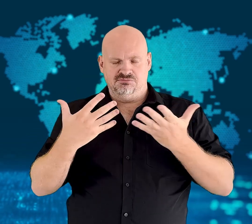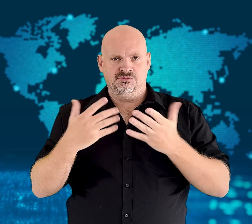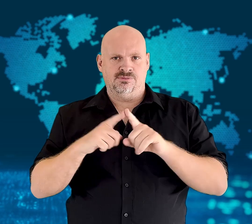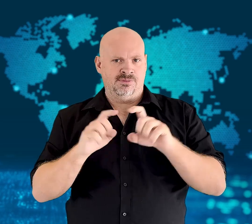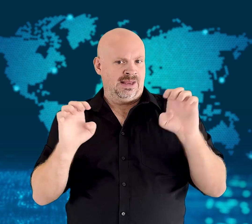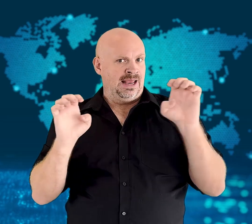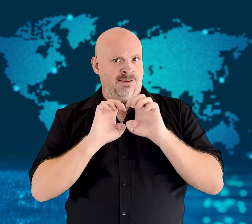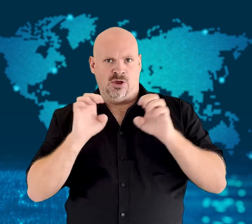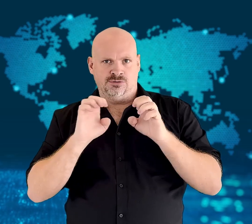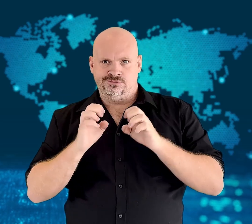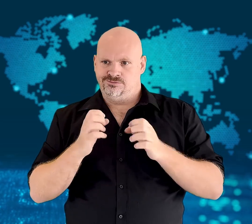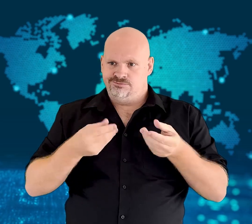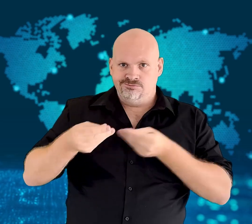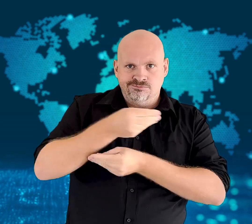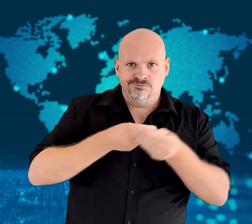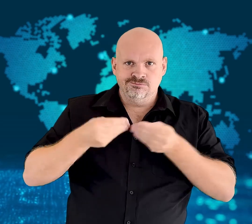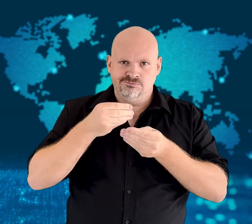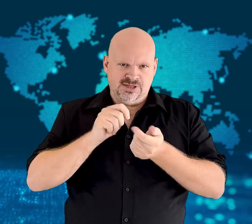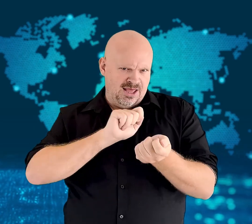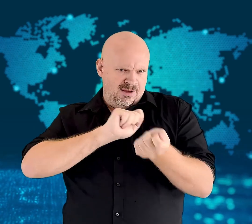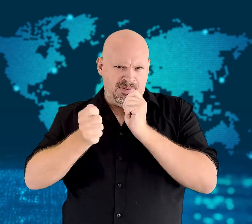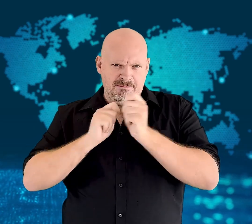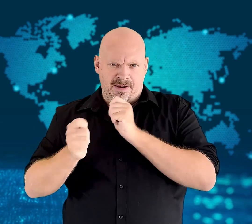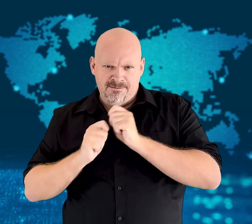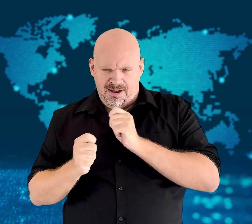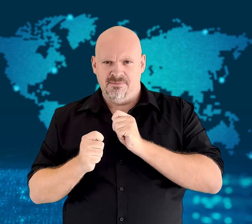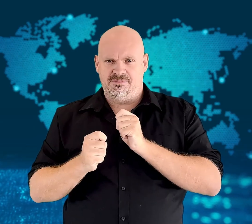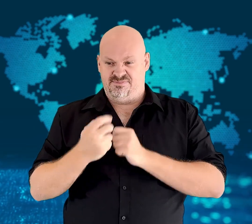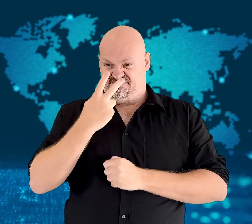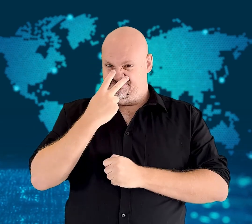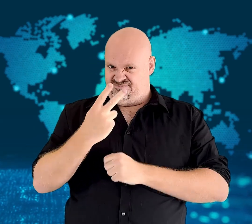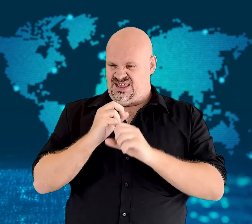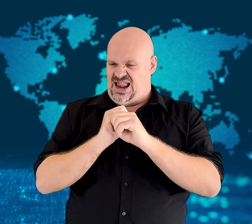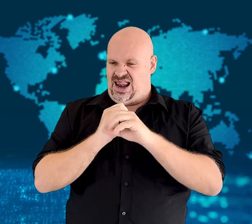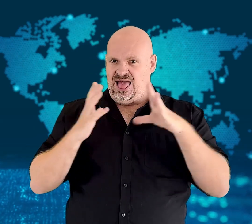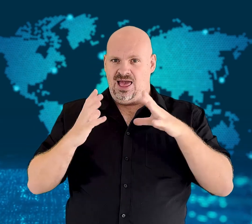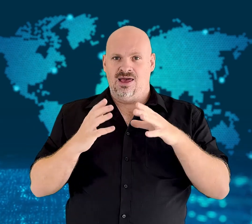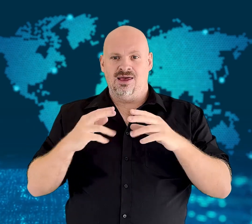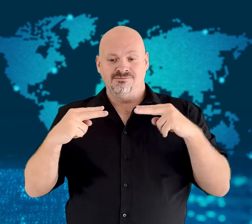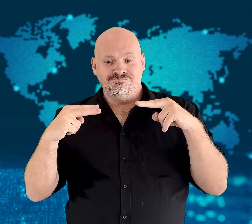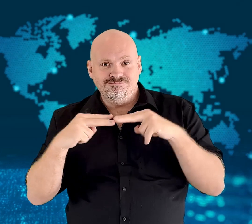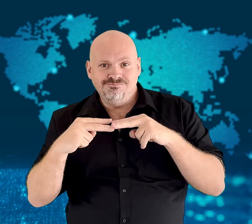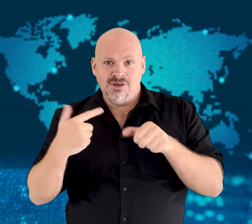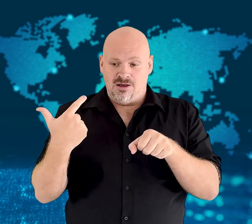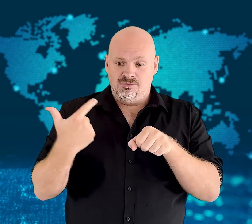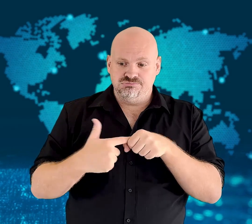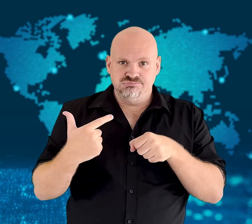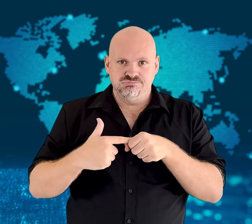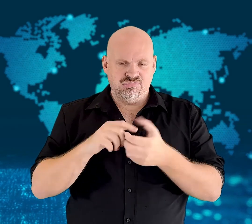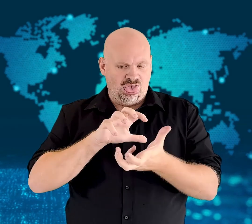and that the emergency interventions would include long term market reforms,